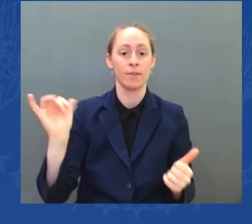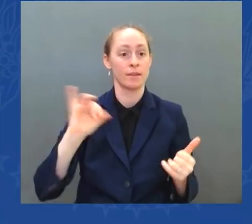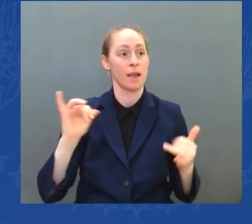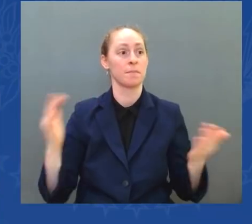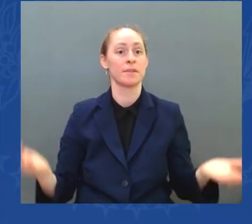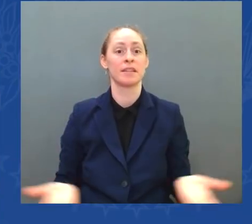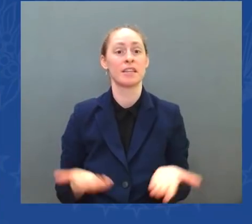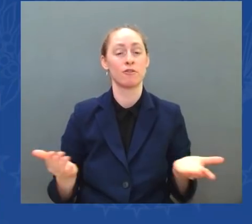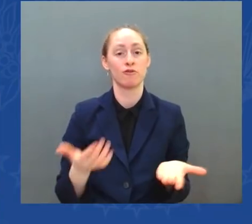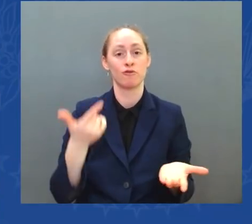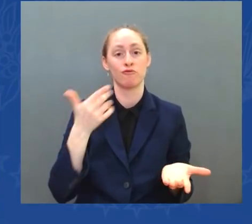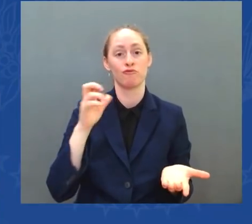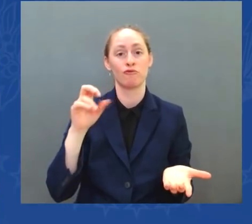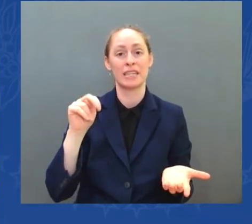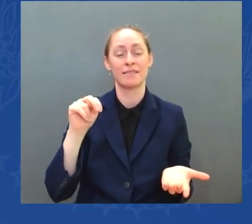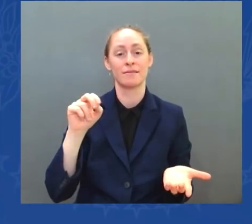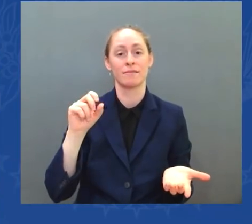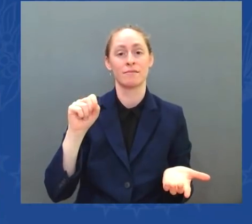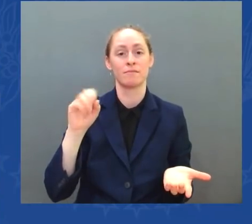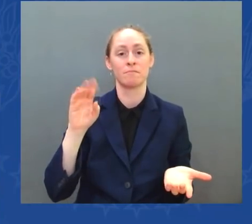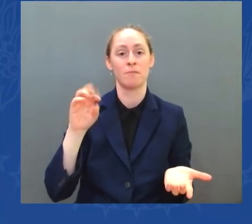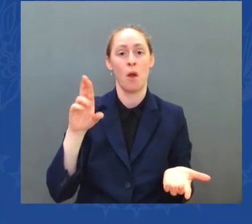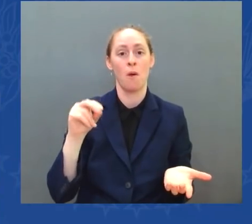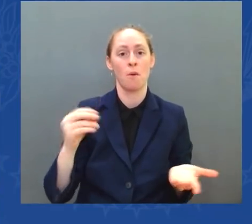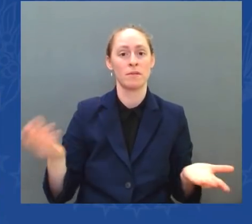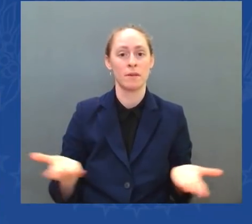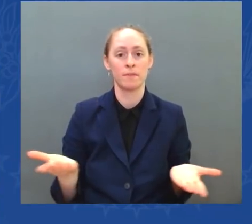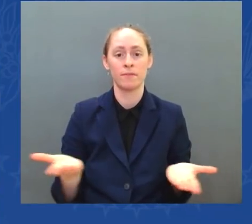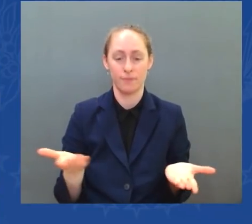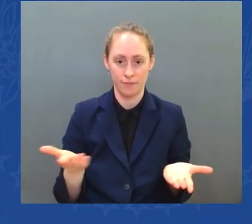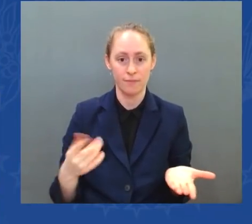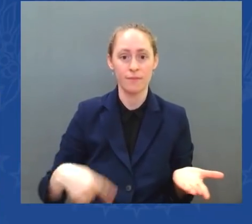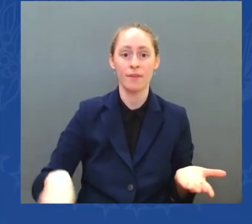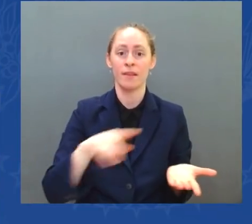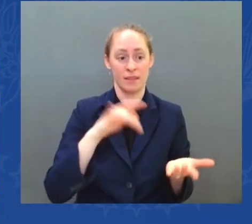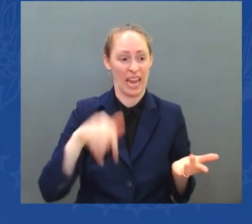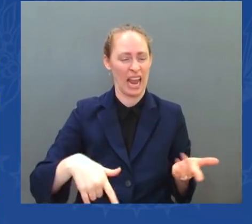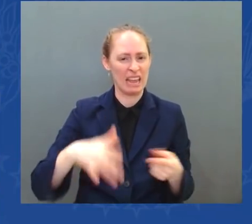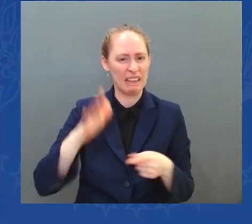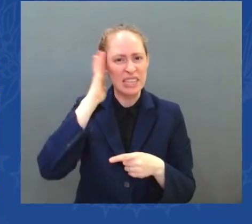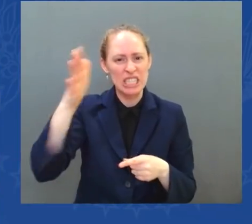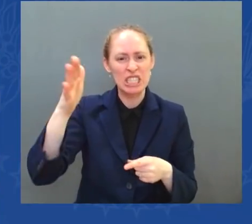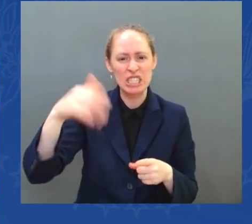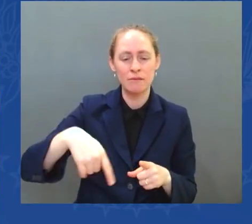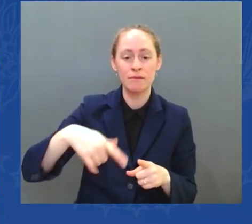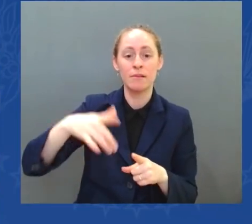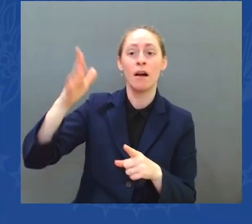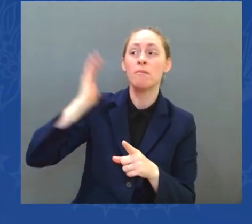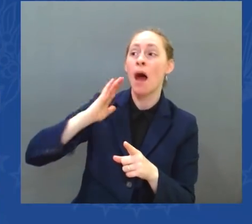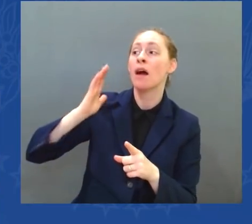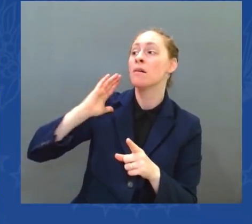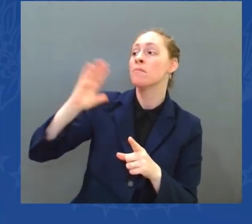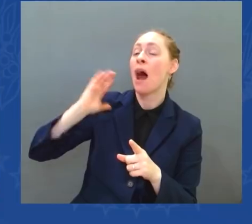not the past, where instead of shuttered factories, we're building clean energy technology